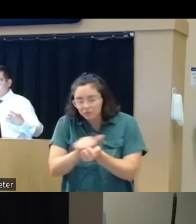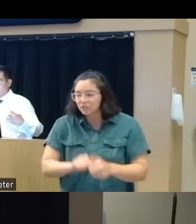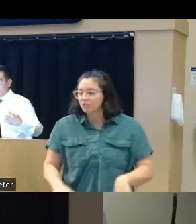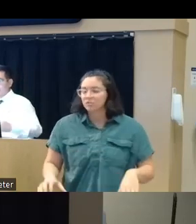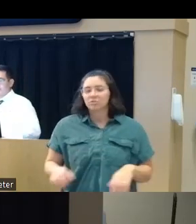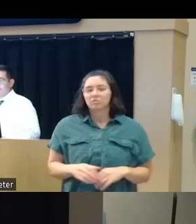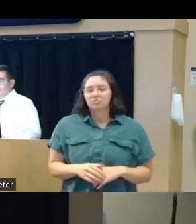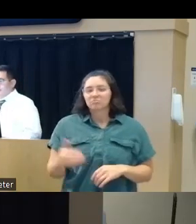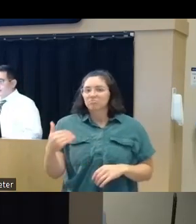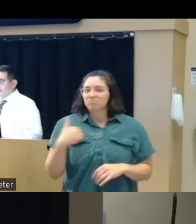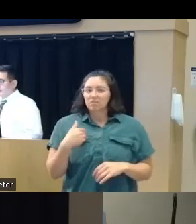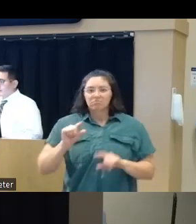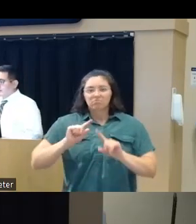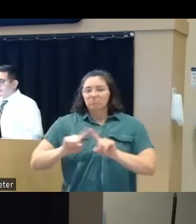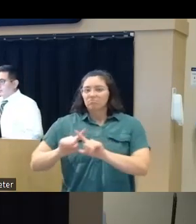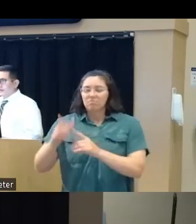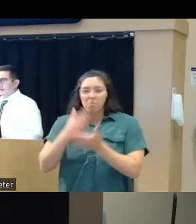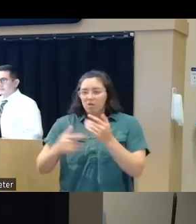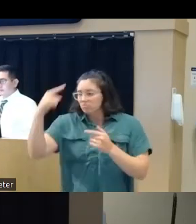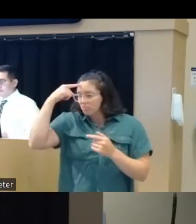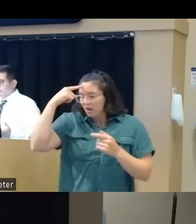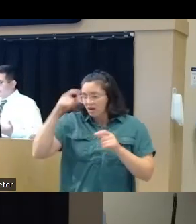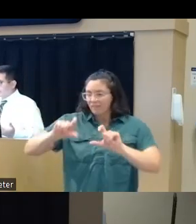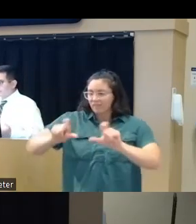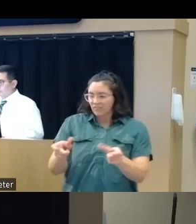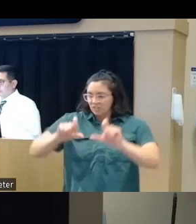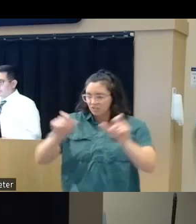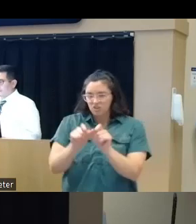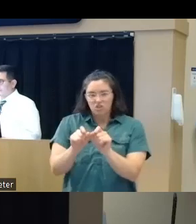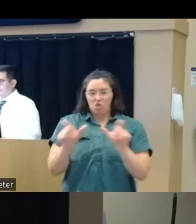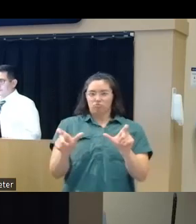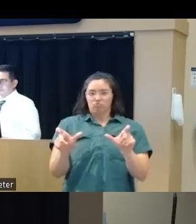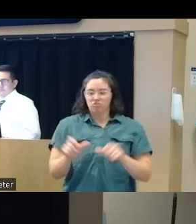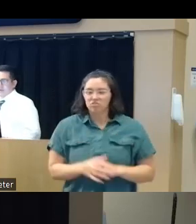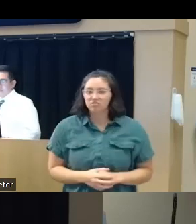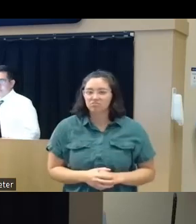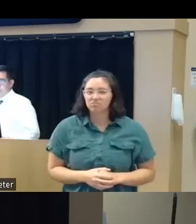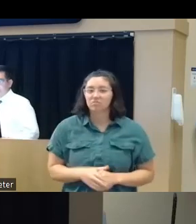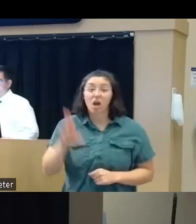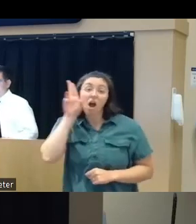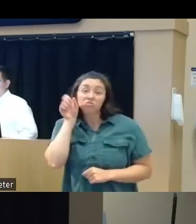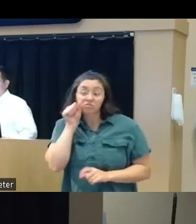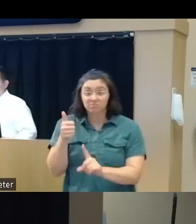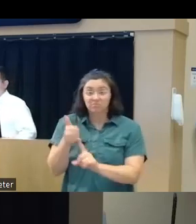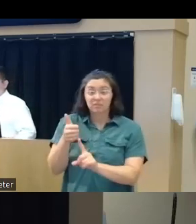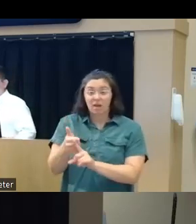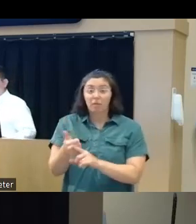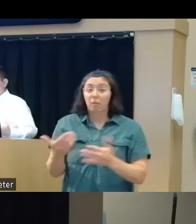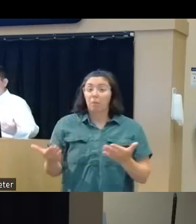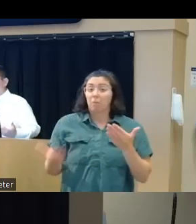enlargement uh in in the brain and so you know is is Usher syndrome maybe potentially a good source